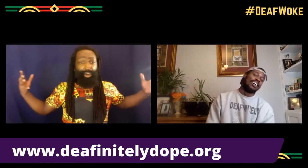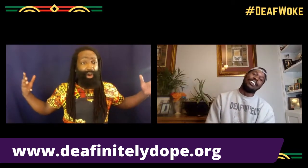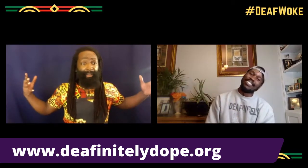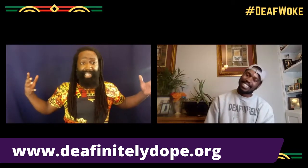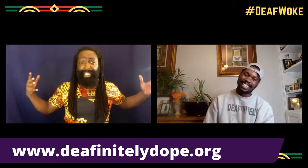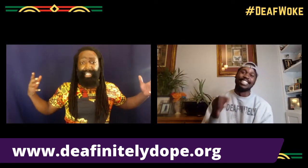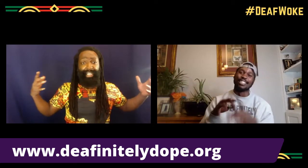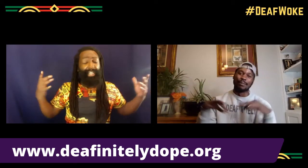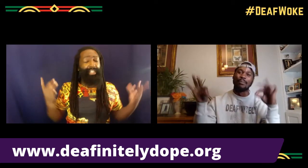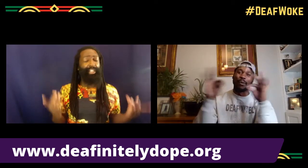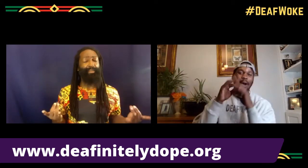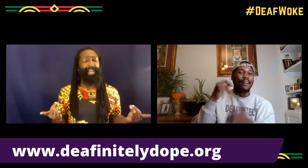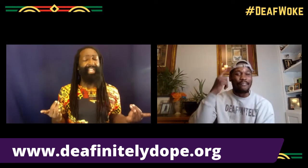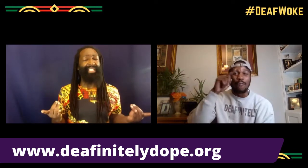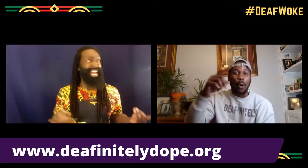Self care is so important.